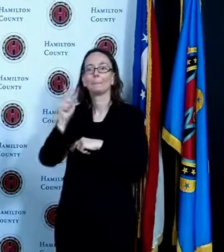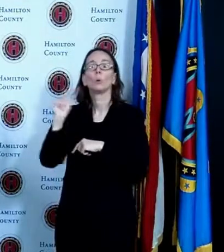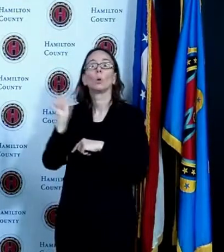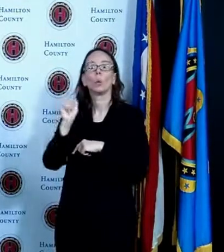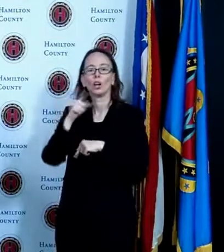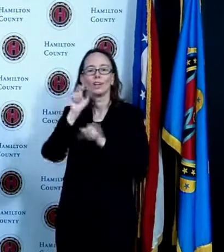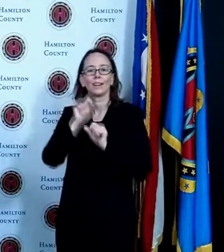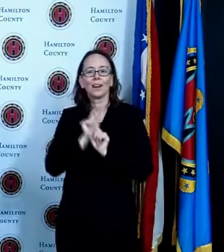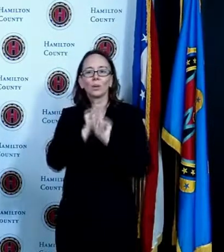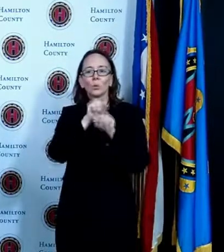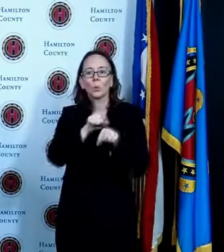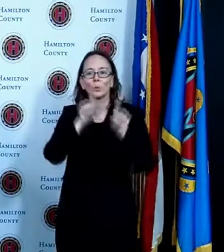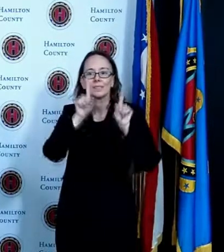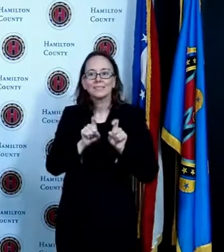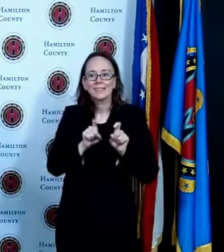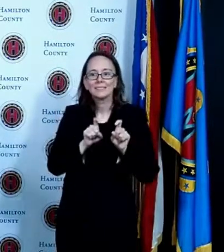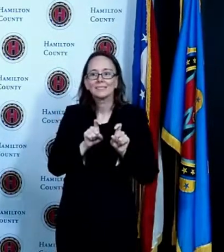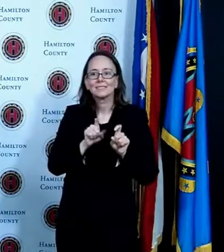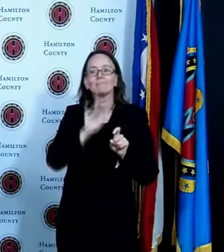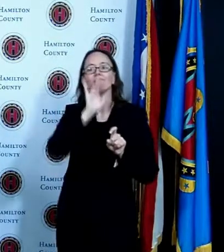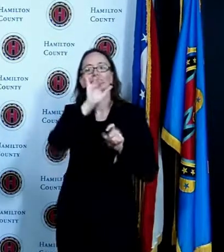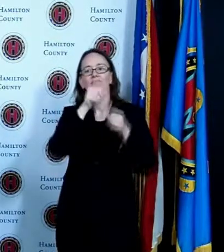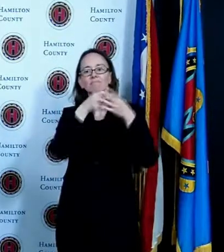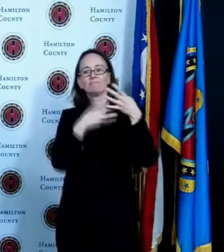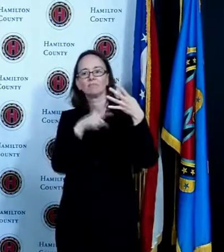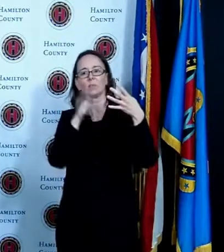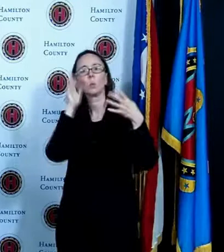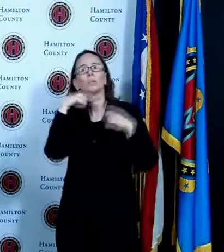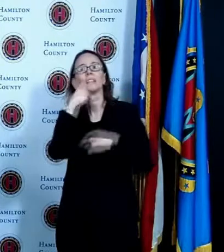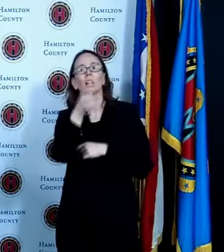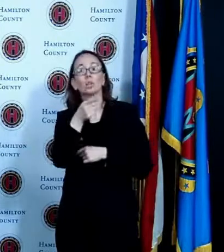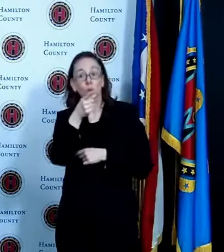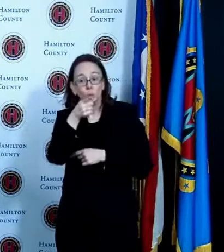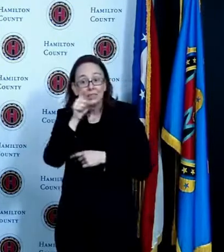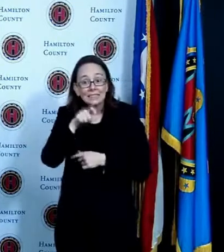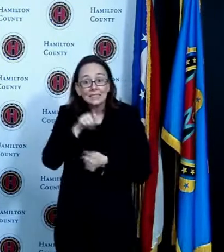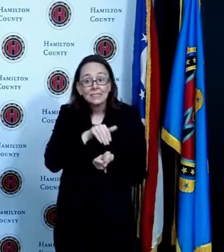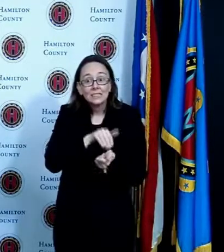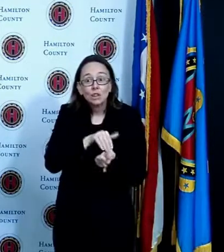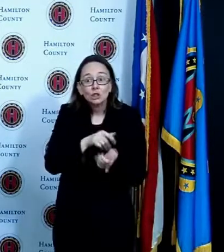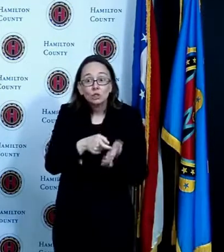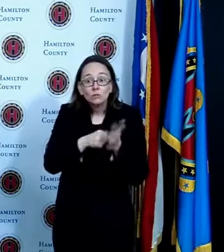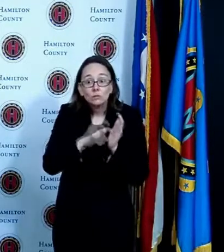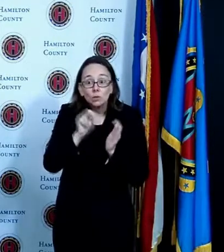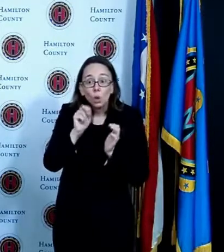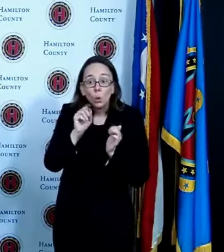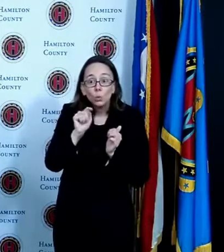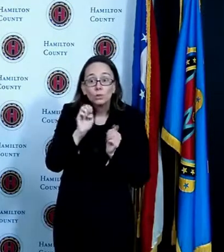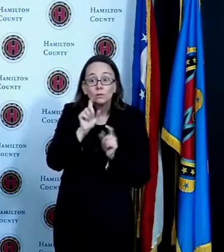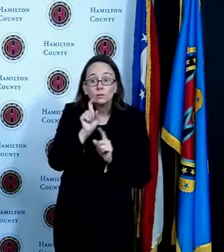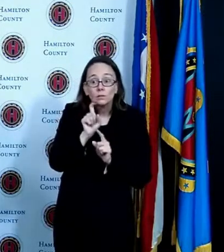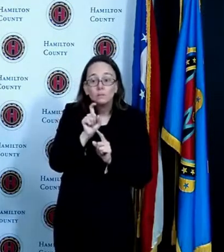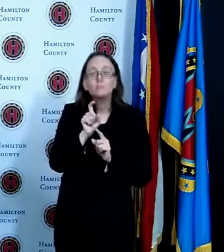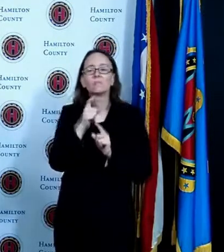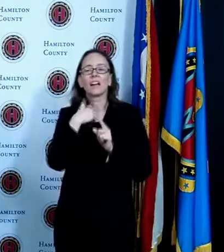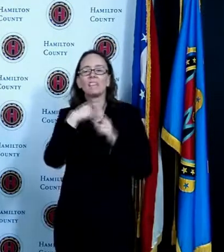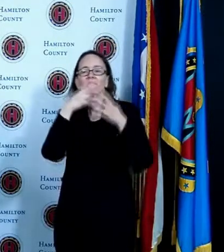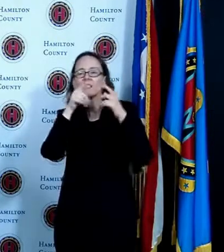a doctor's note to get a test hours of operation and phone numbers so please use this as a resource we were notified on the last slide there